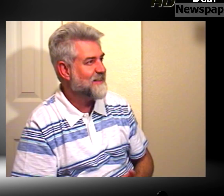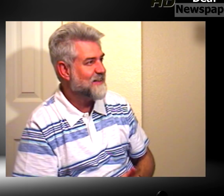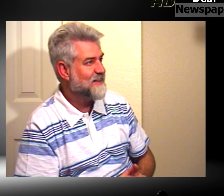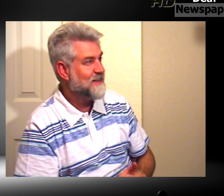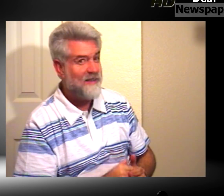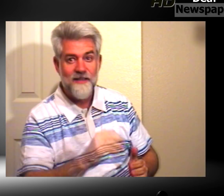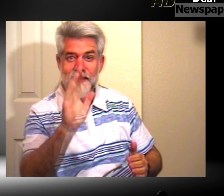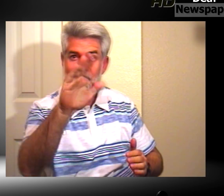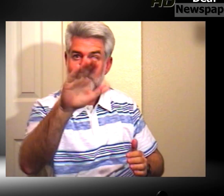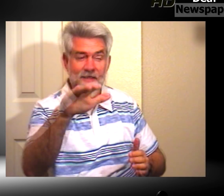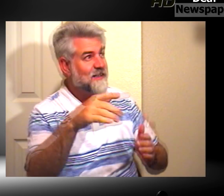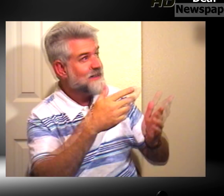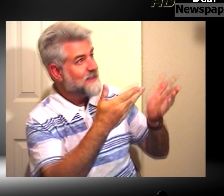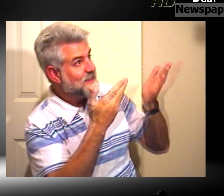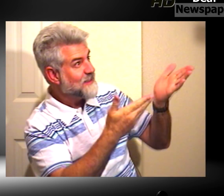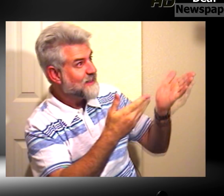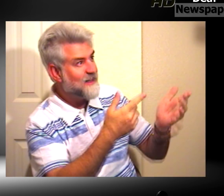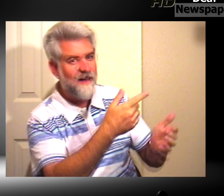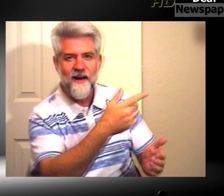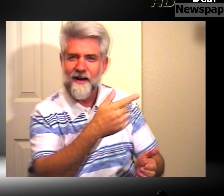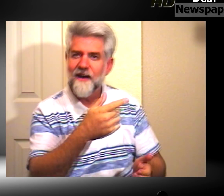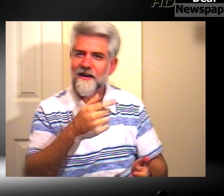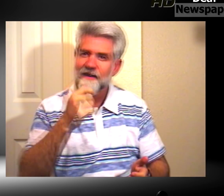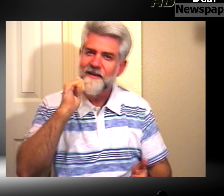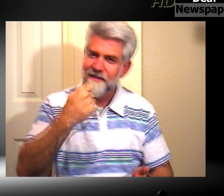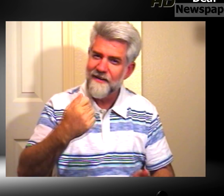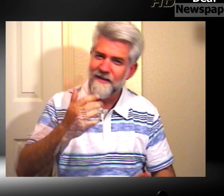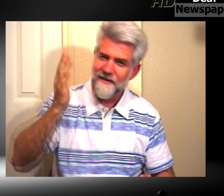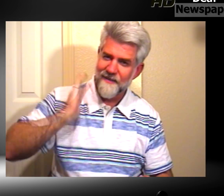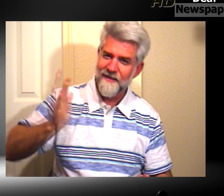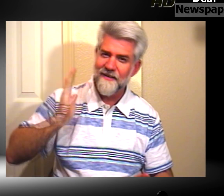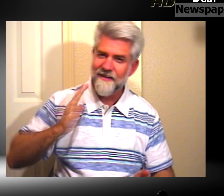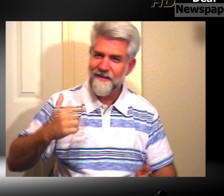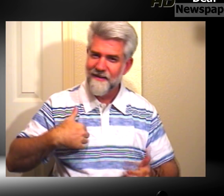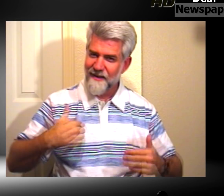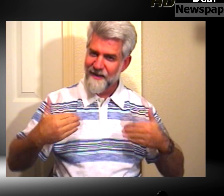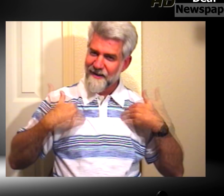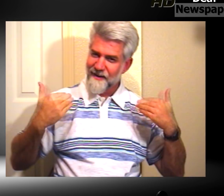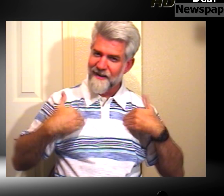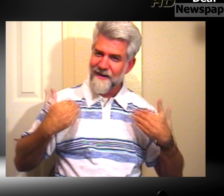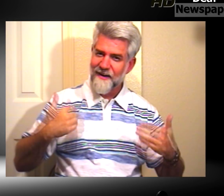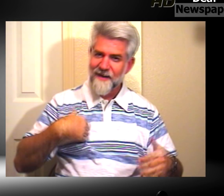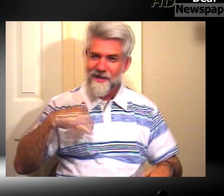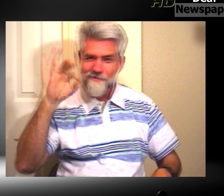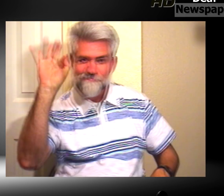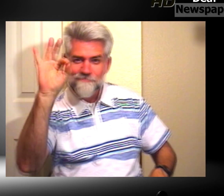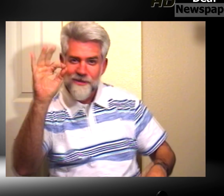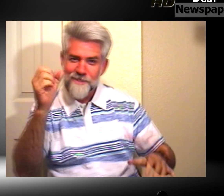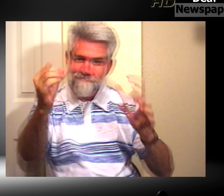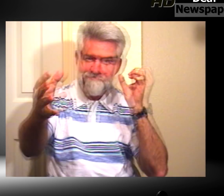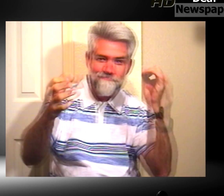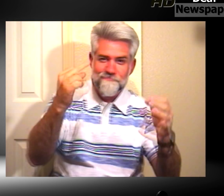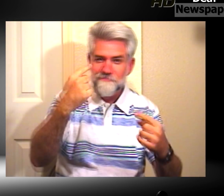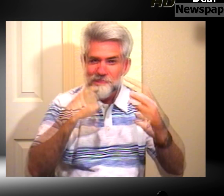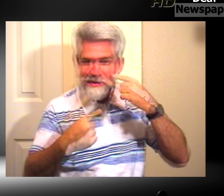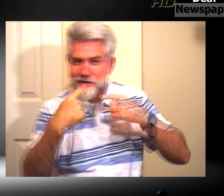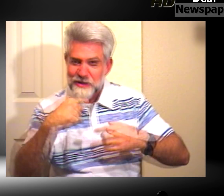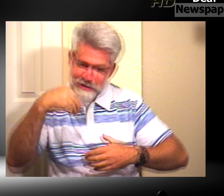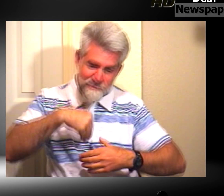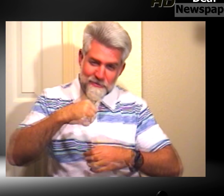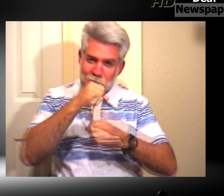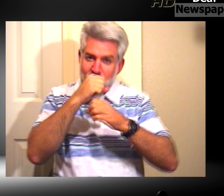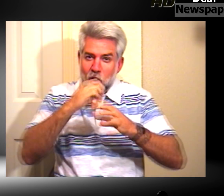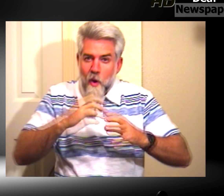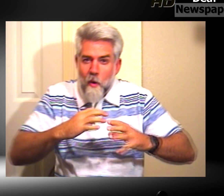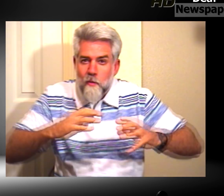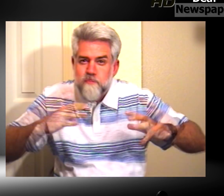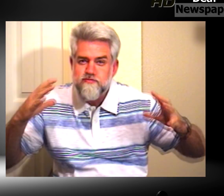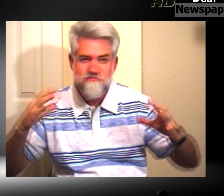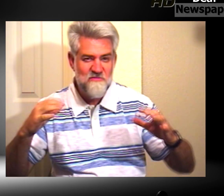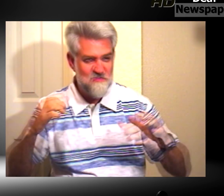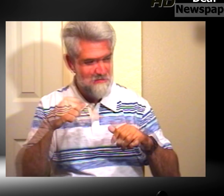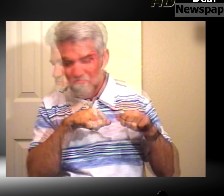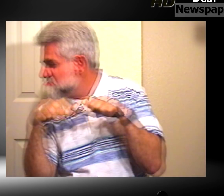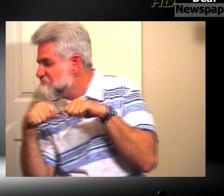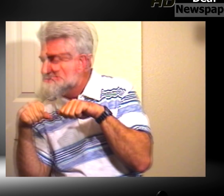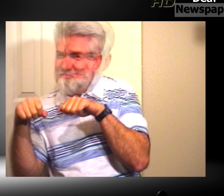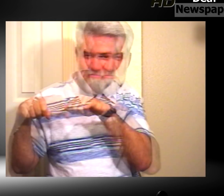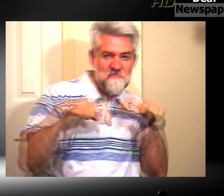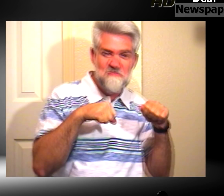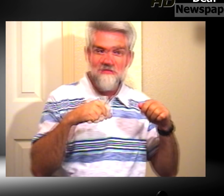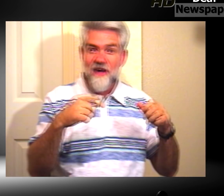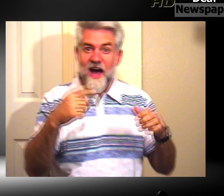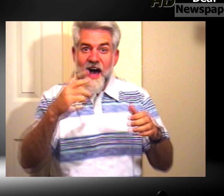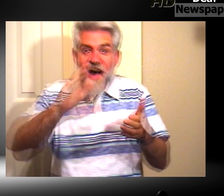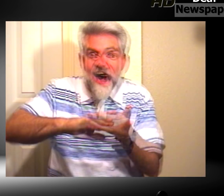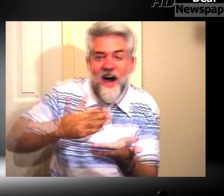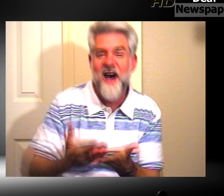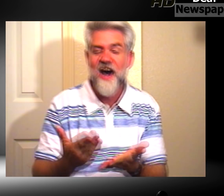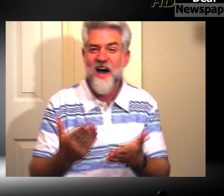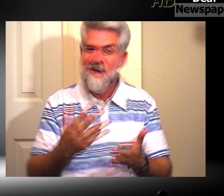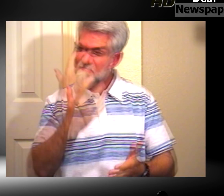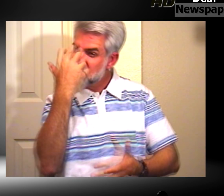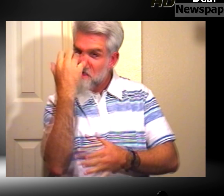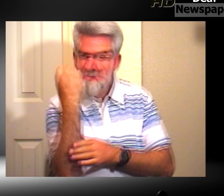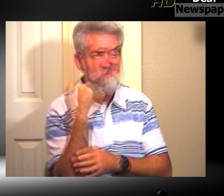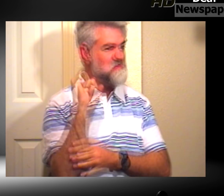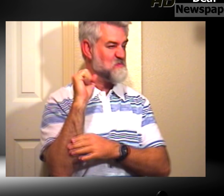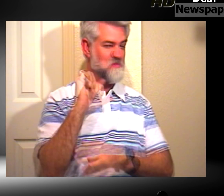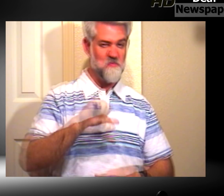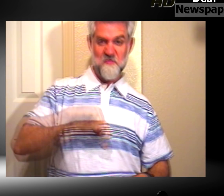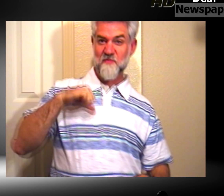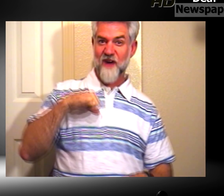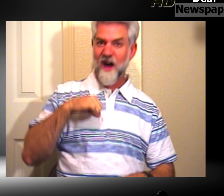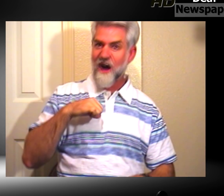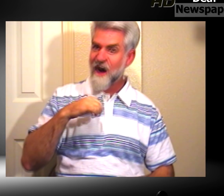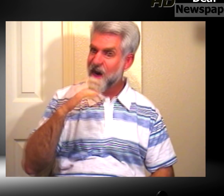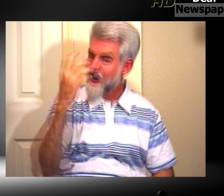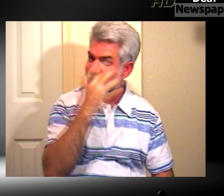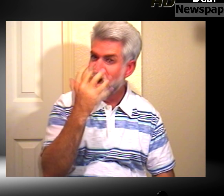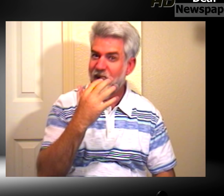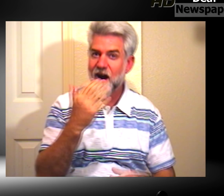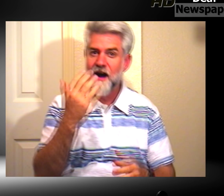See how young I looked, explaining bitterness, anger, balloon, dinner, and forgiveness?